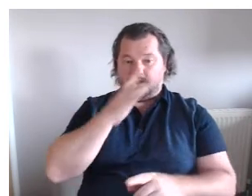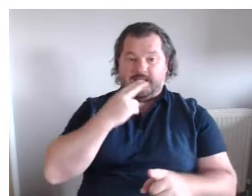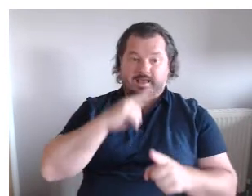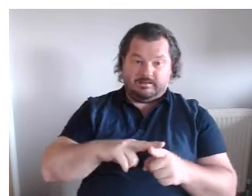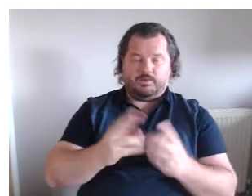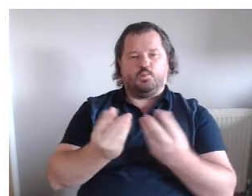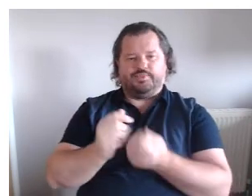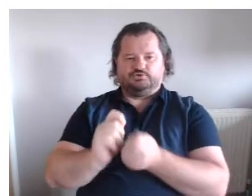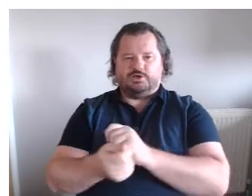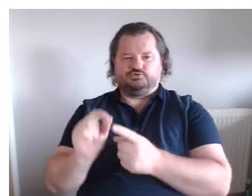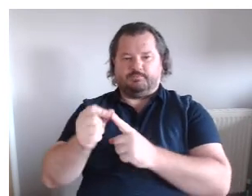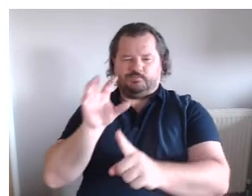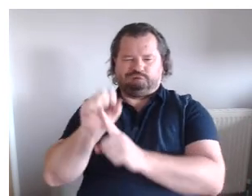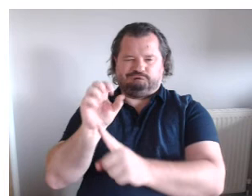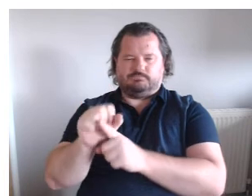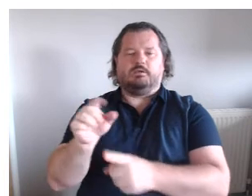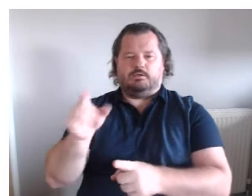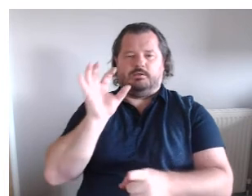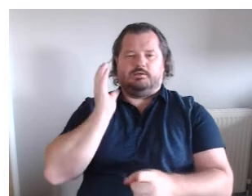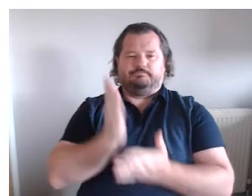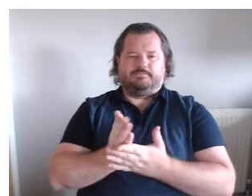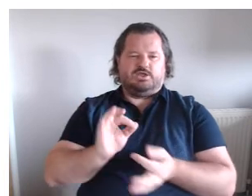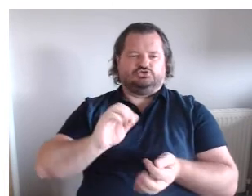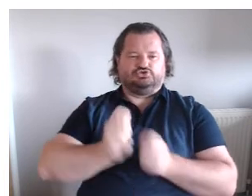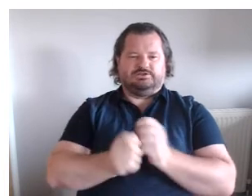with changepoint detection which detects the changes in feature space.